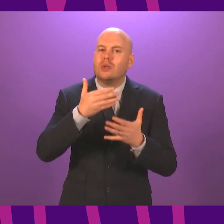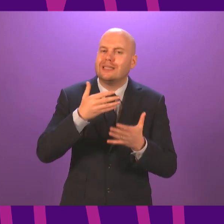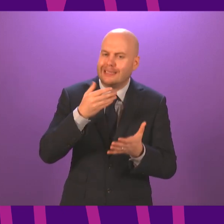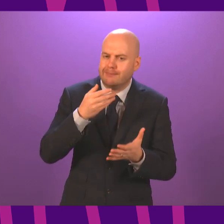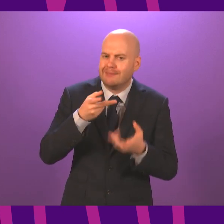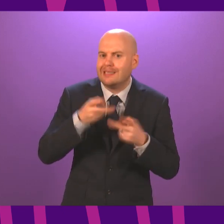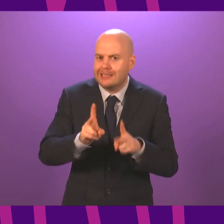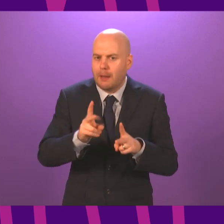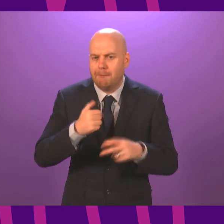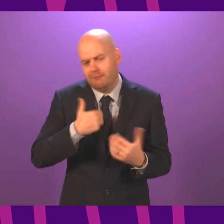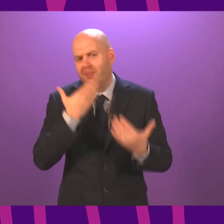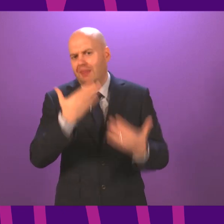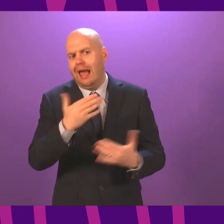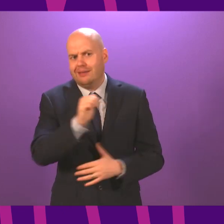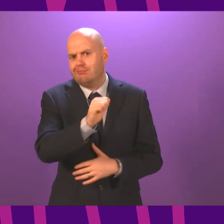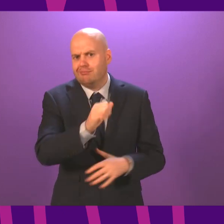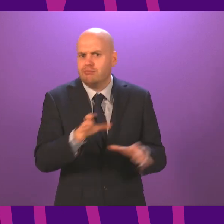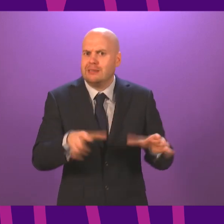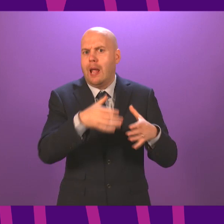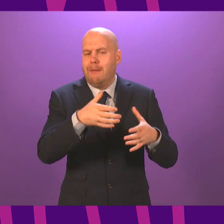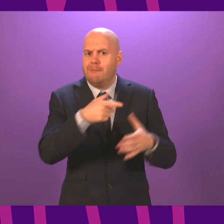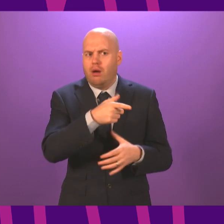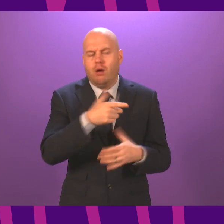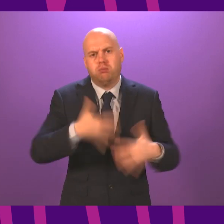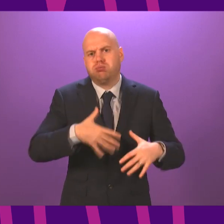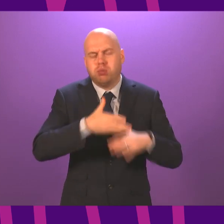to keep the system going over the past nine months. Claims have shot up five-fold during